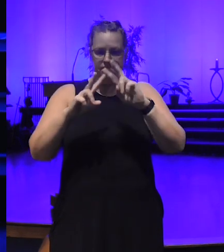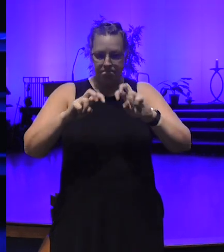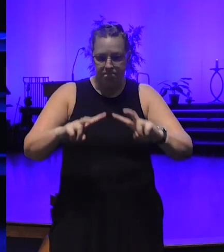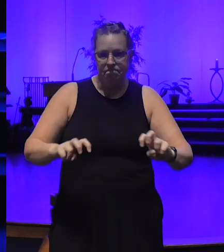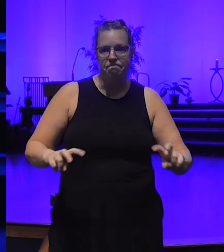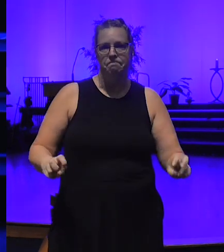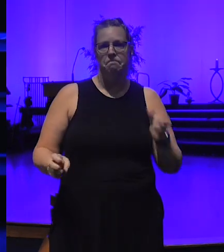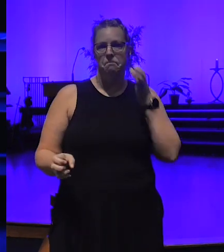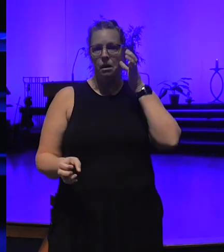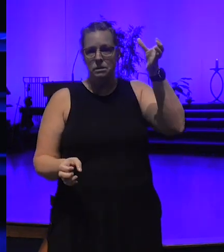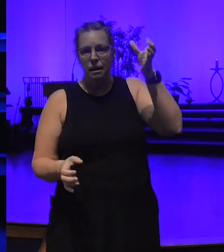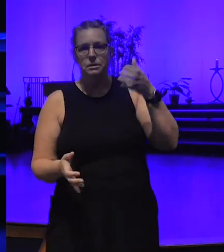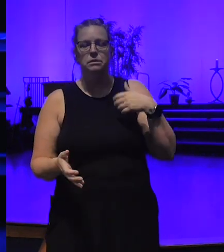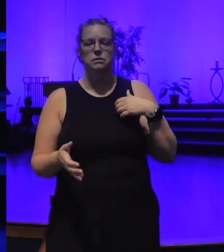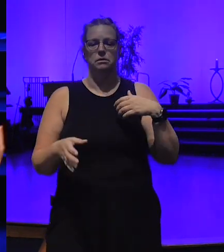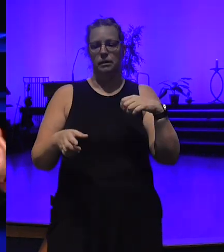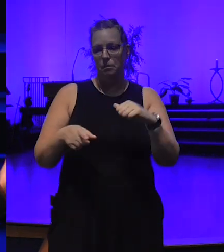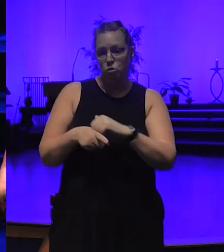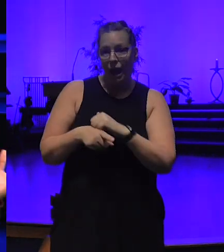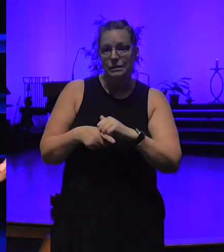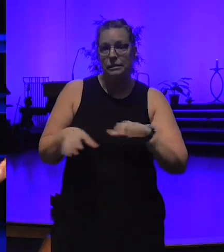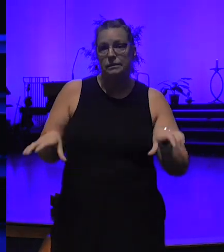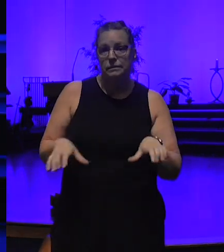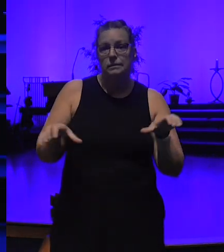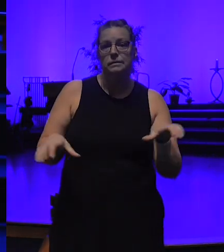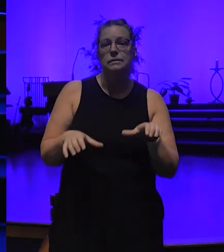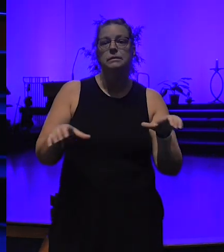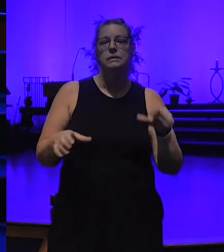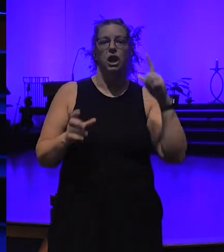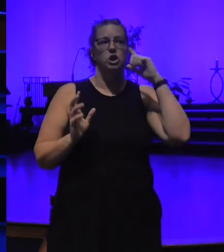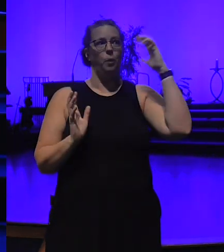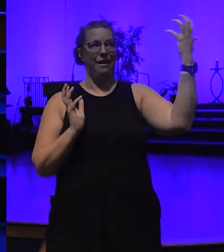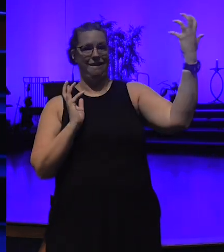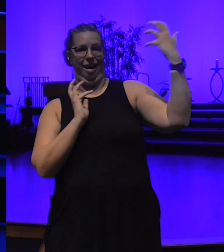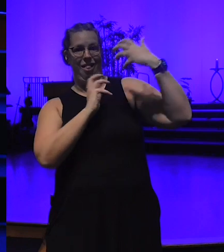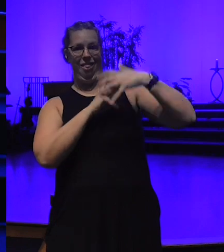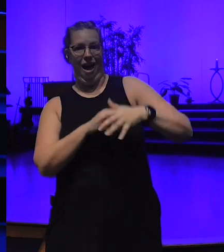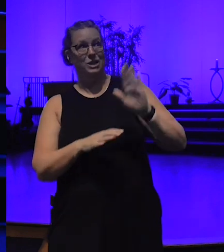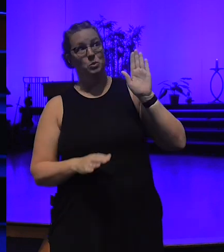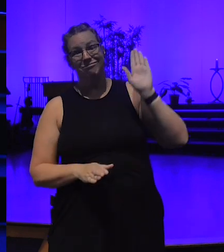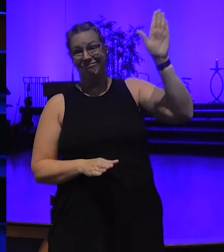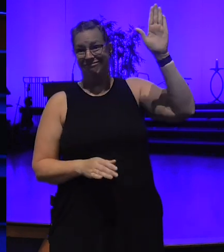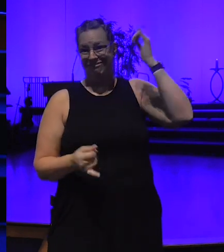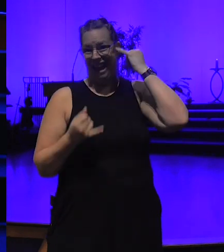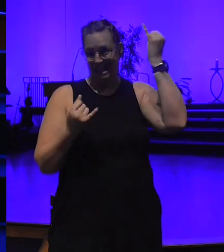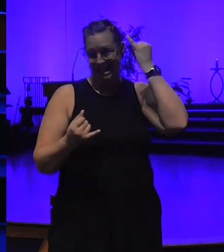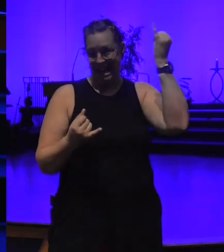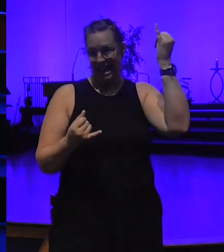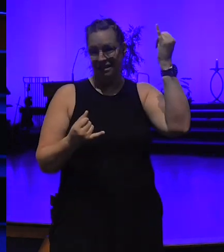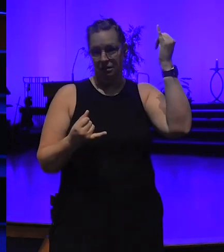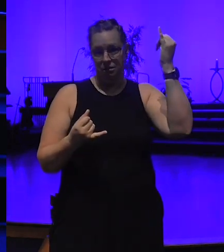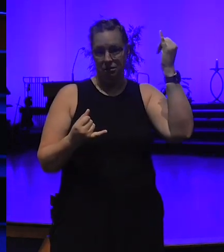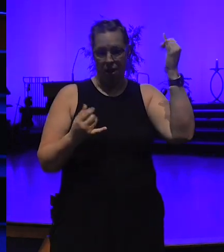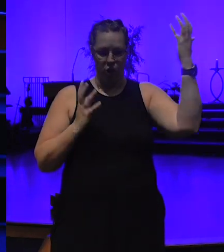align ourselves and to become receptive to these Divine ideas so that they can take hold and uplift